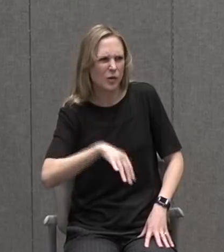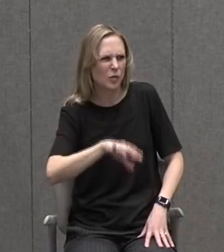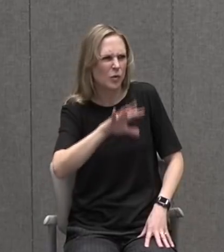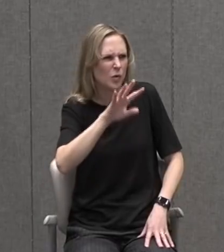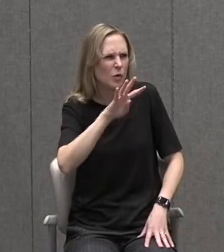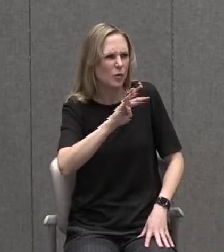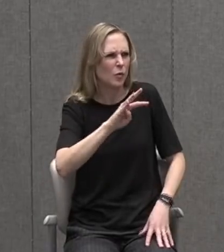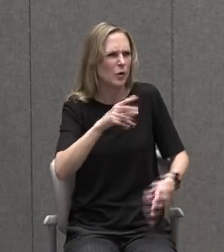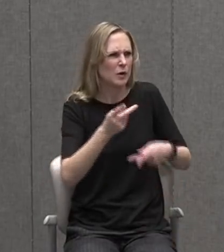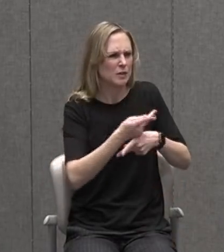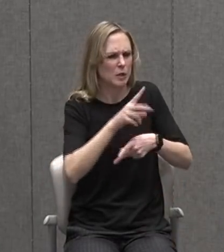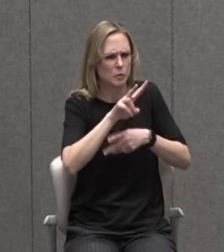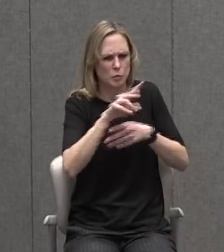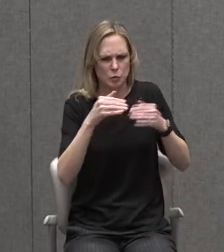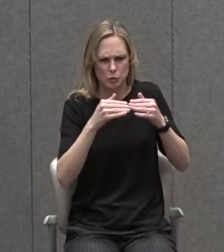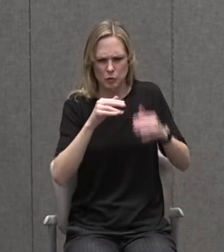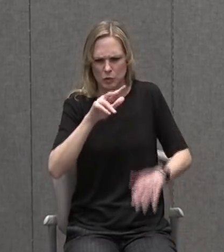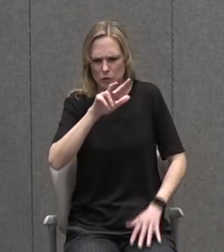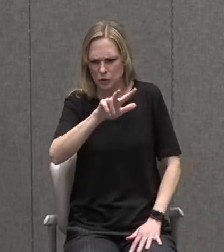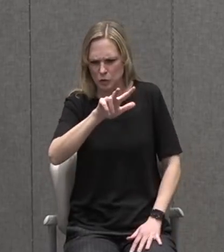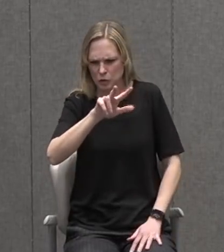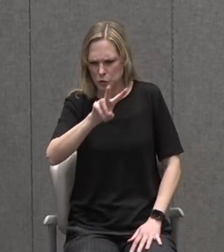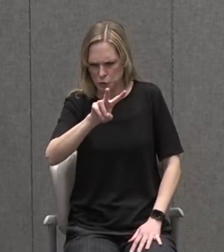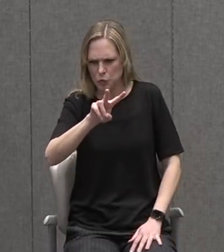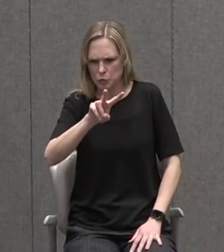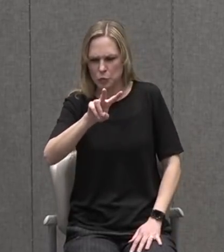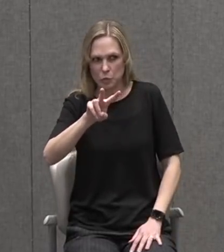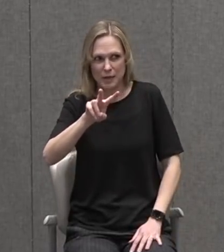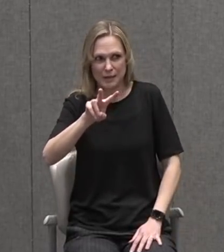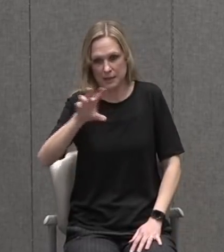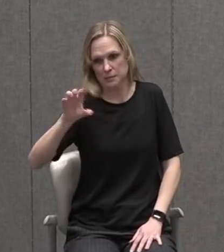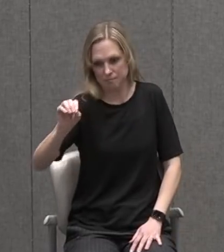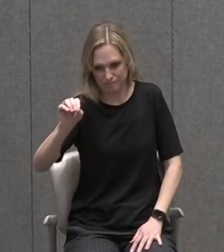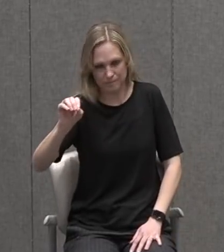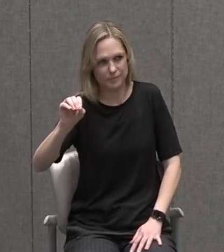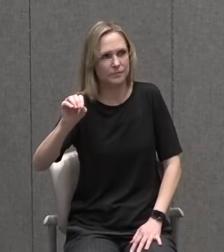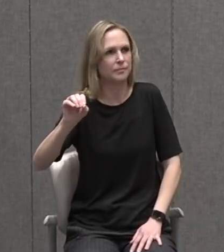and then we have our 10s, two times 10 is, 20.